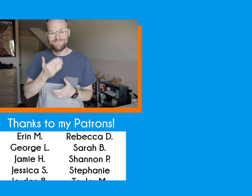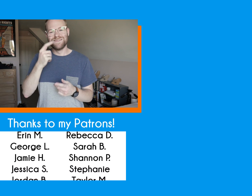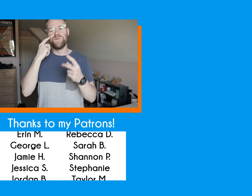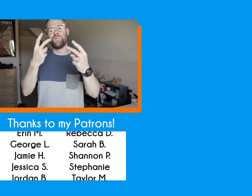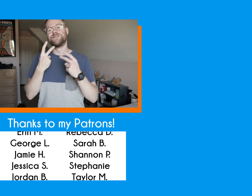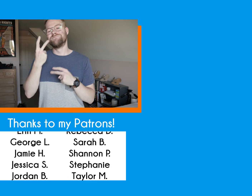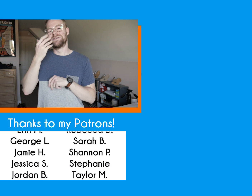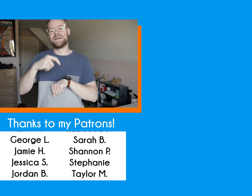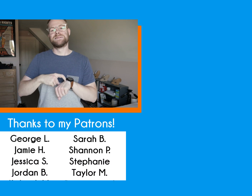Thanks for watching, see you next time.